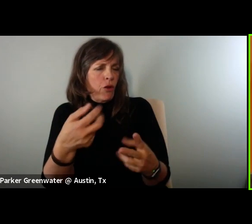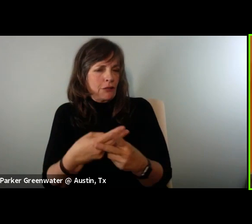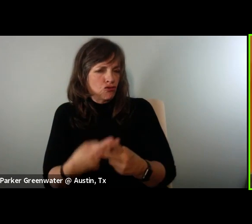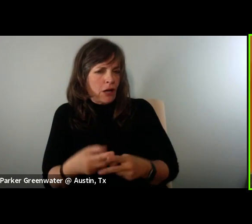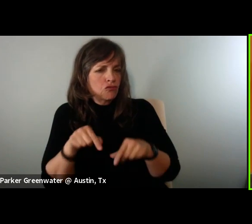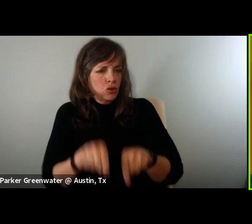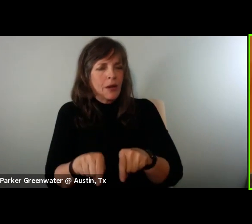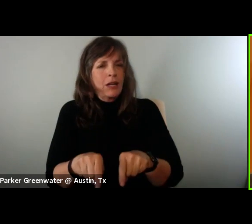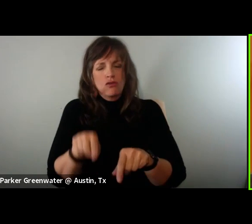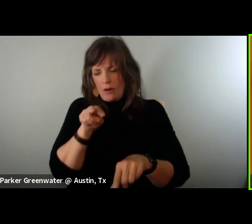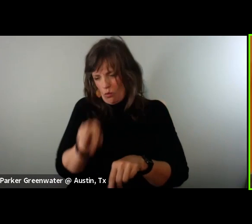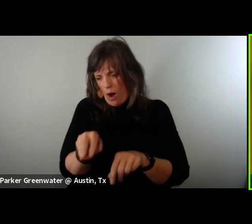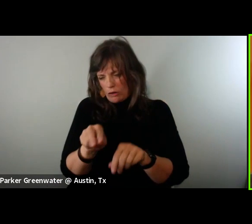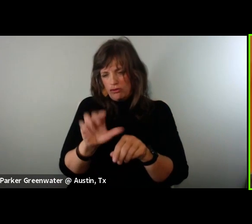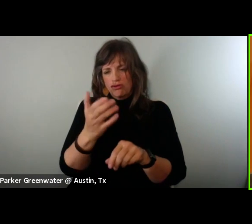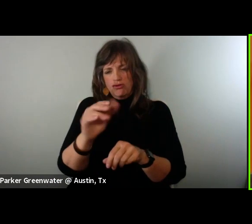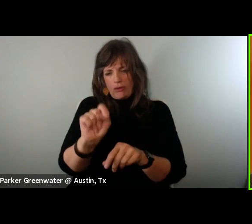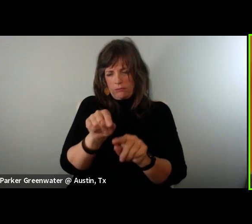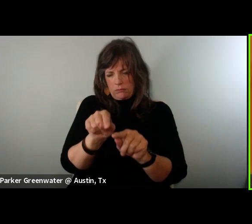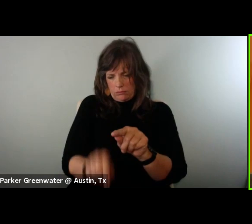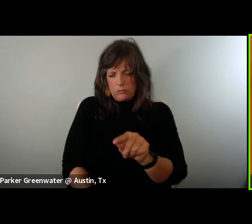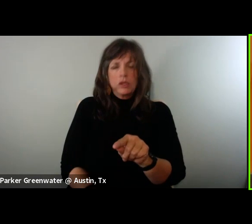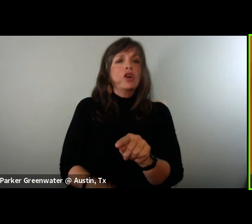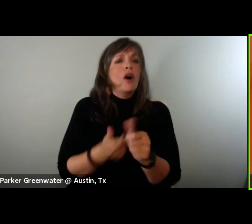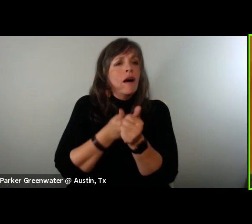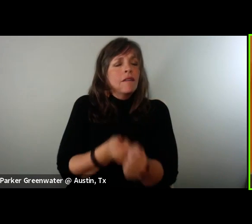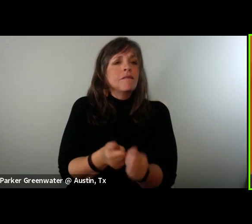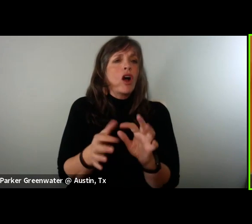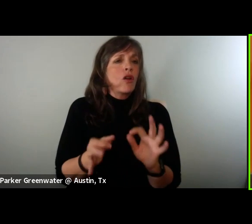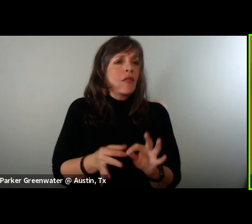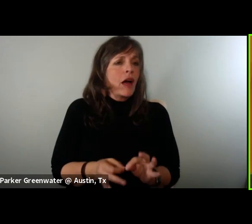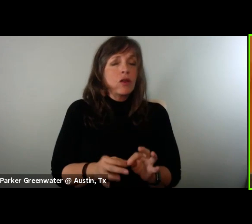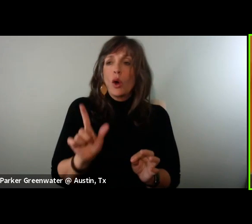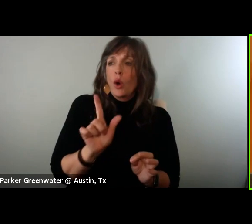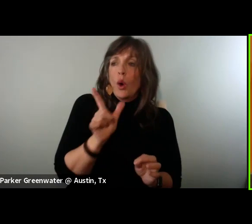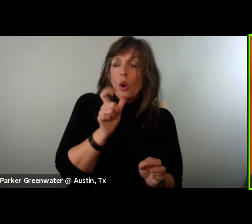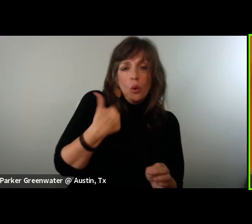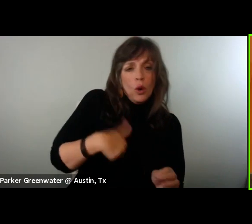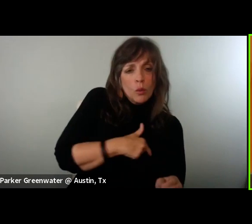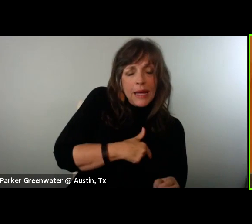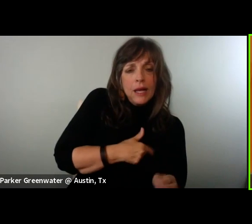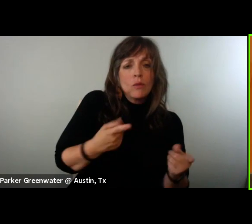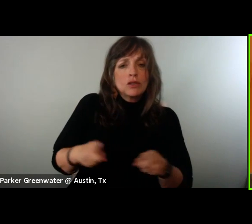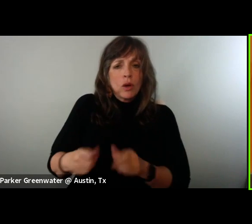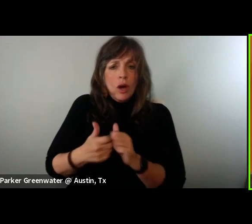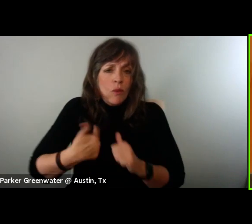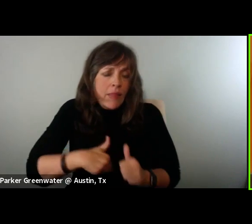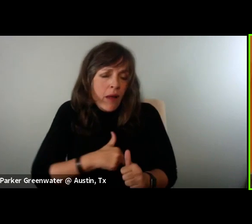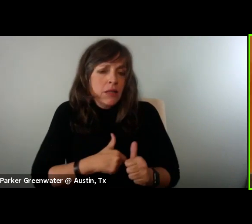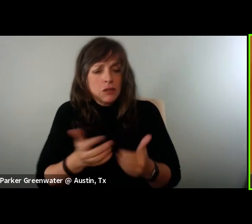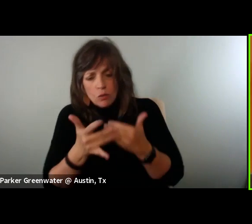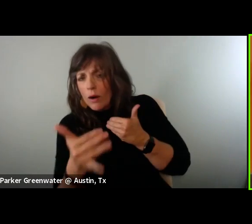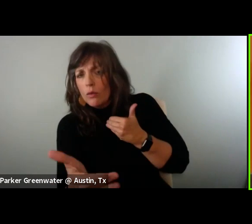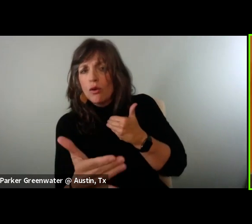You can follow the thread to get a sense of who we are and where we are and what's going on with us. So I'm gonna pass the mic to my colleagues